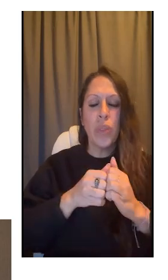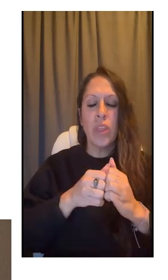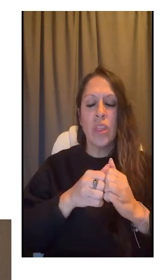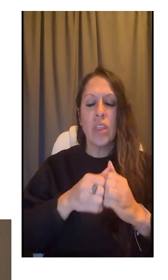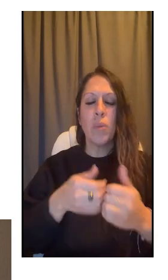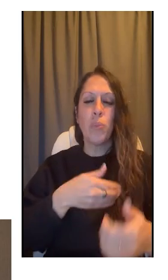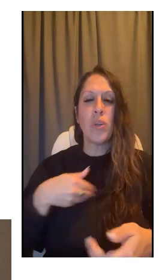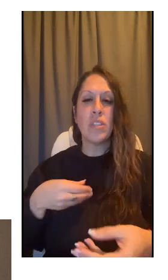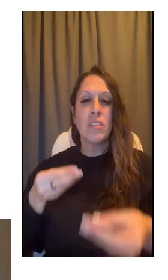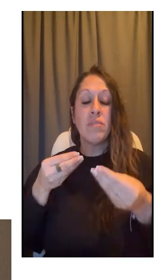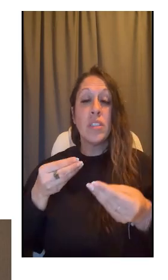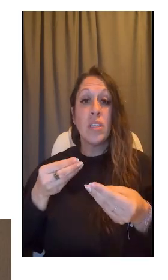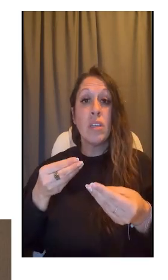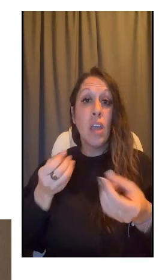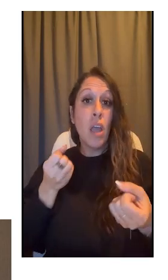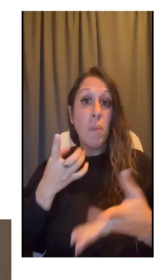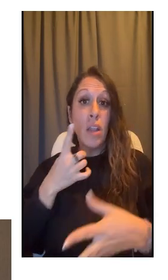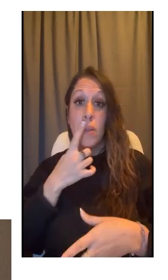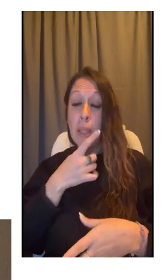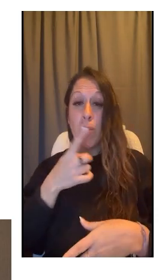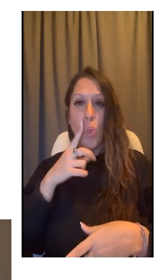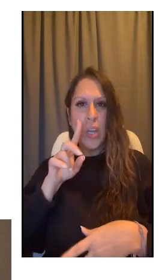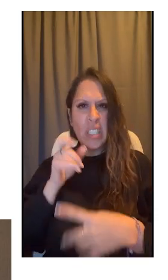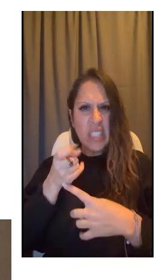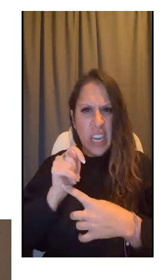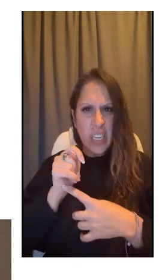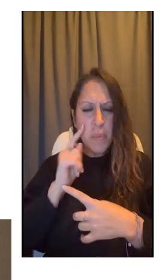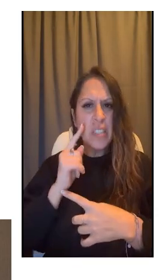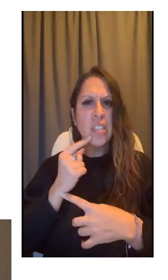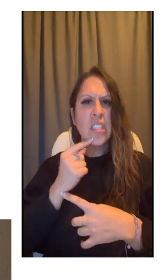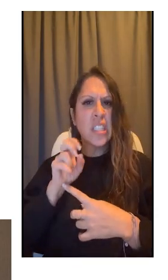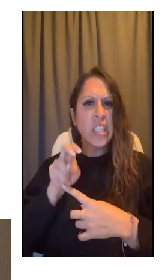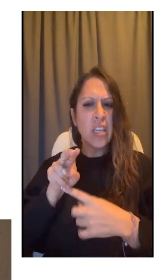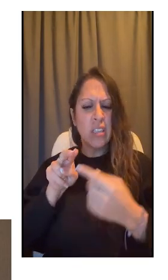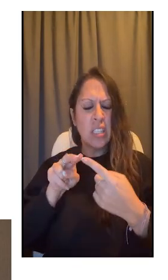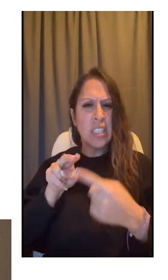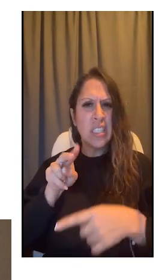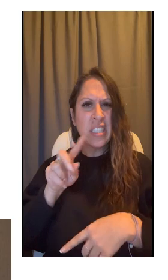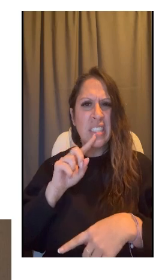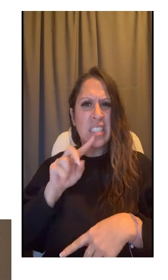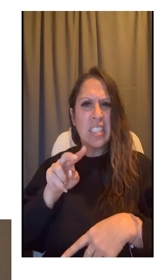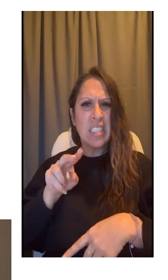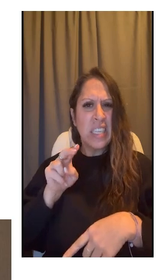that many lips look tight during latching because the tongue is tight. So if the tongue is unable to create a seal,